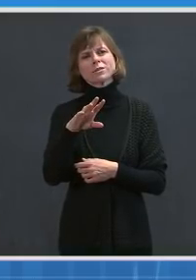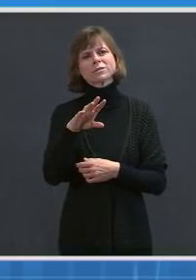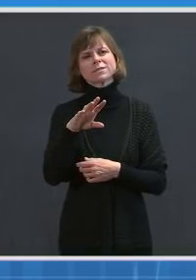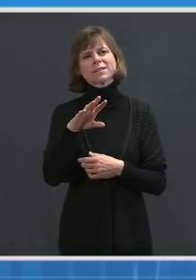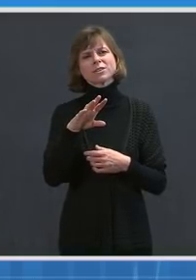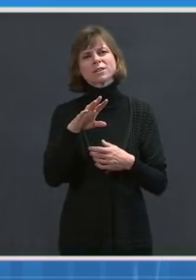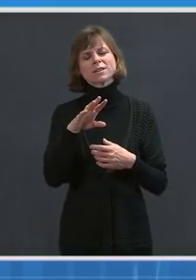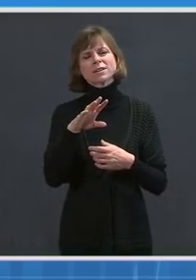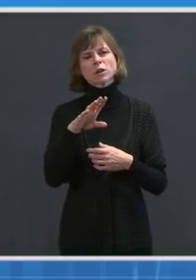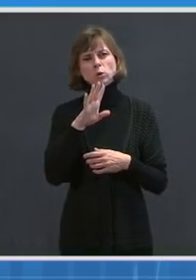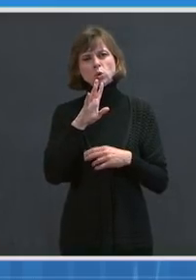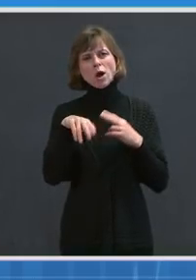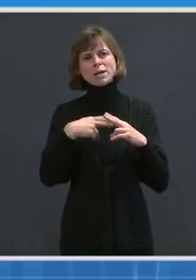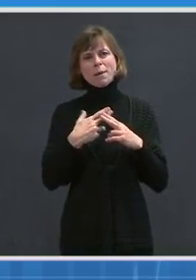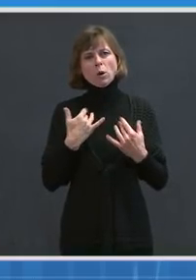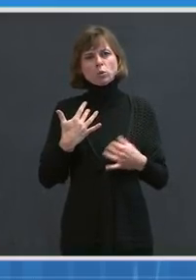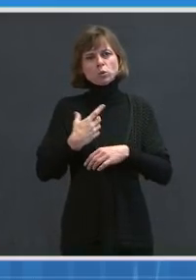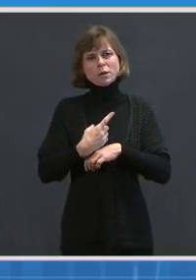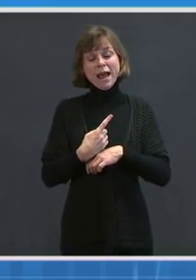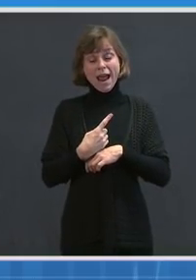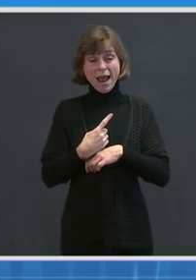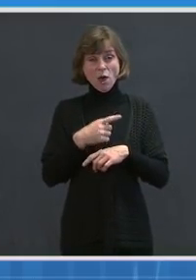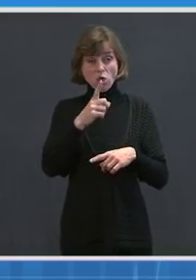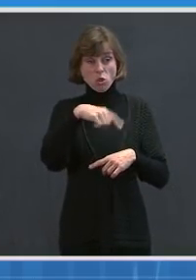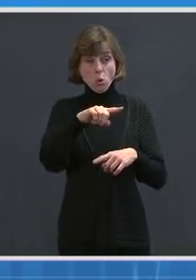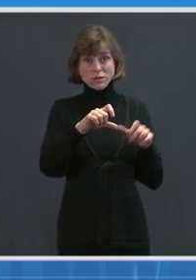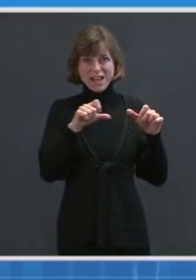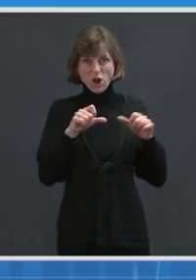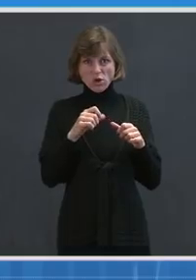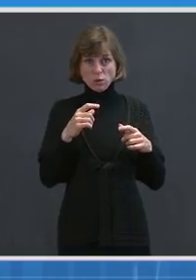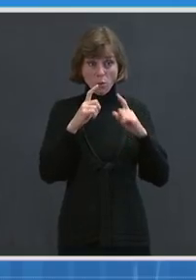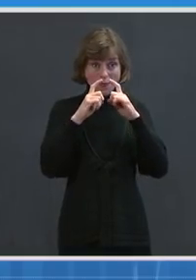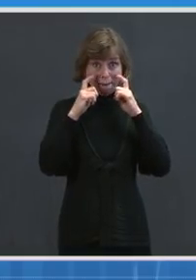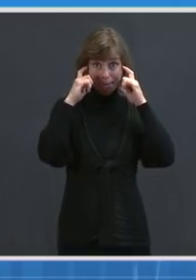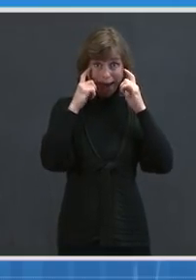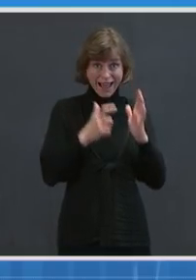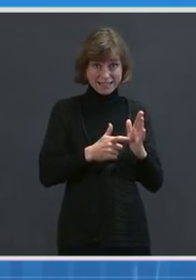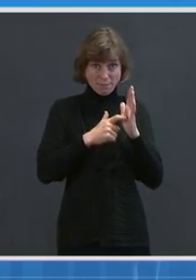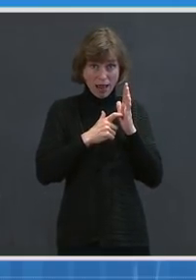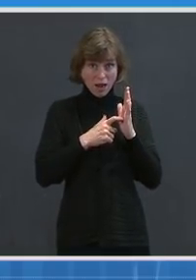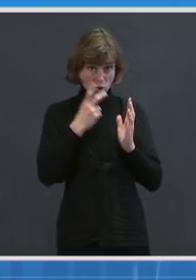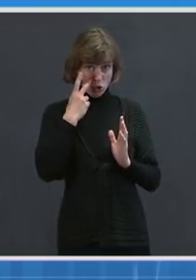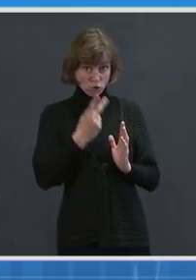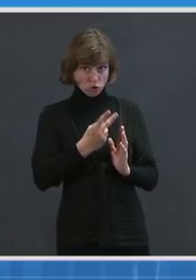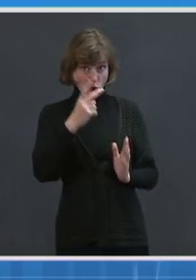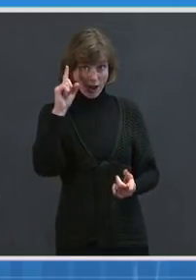the fact that areas with mask mandates have seen decreases in their daily cases,